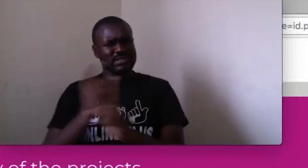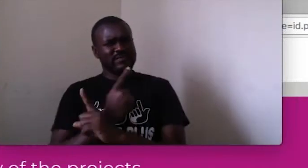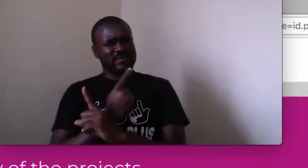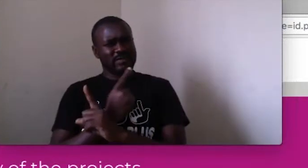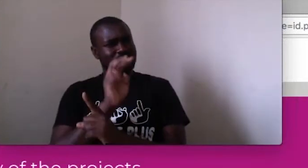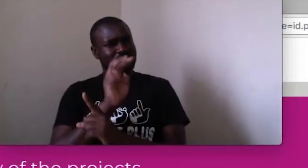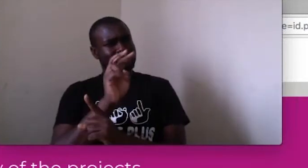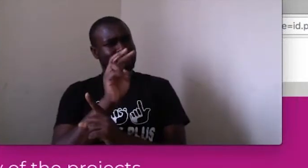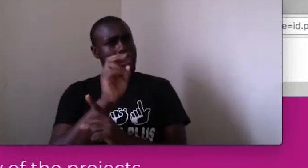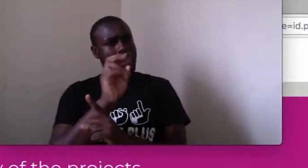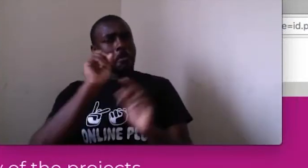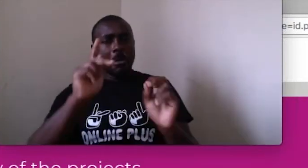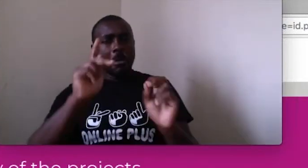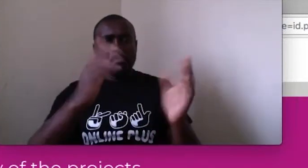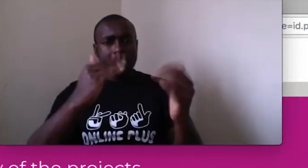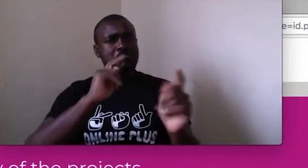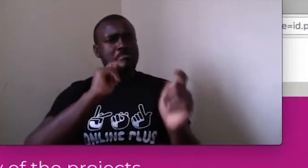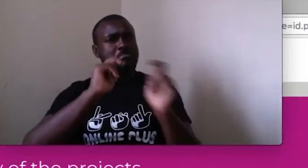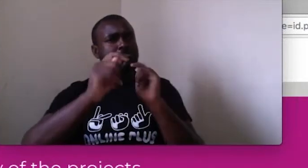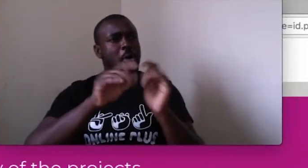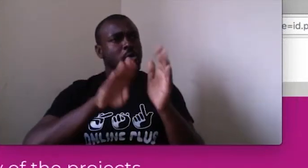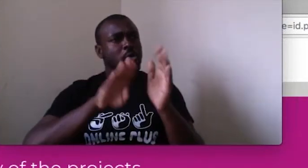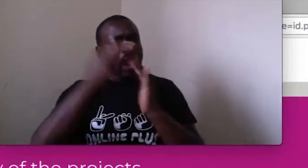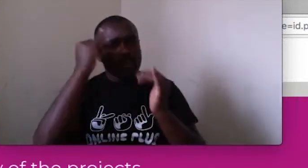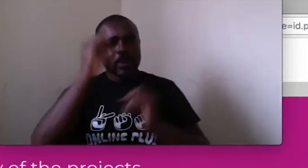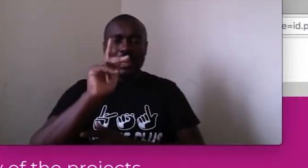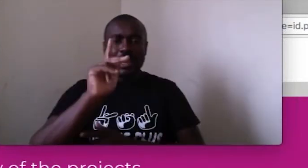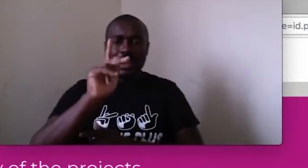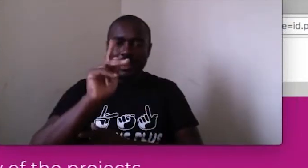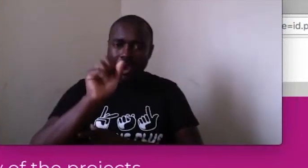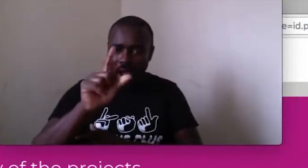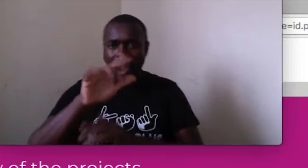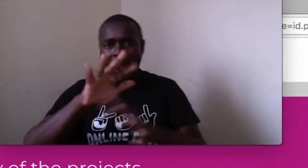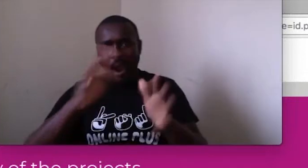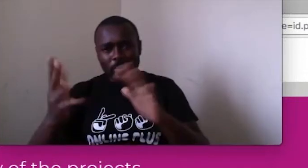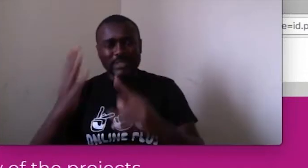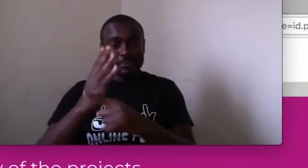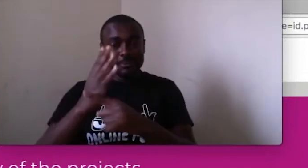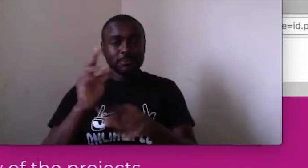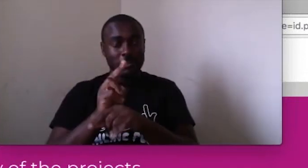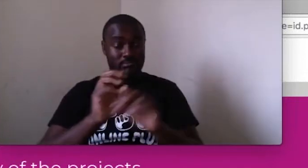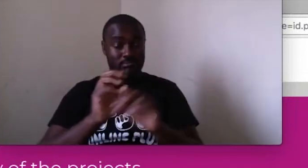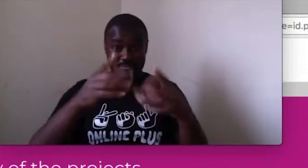so again I came back so the morning session was for the company and the team